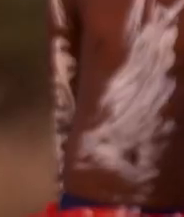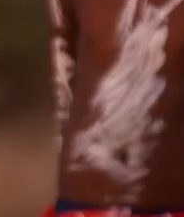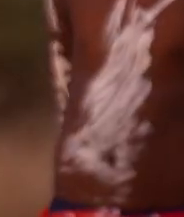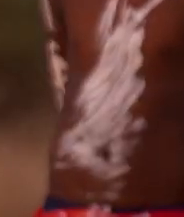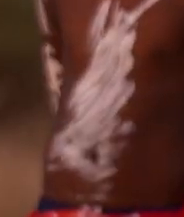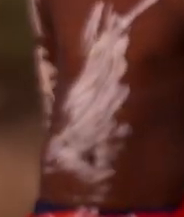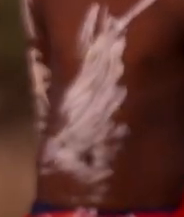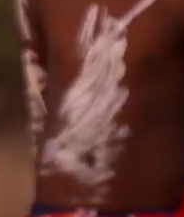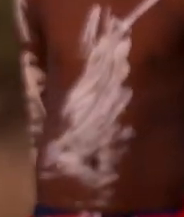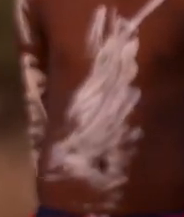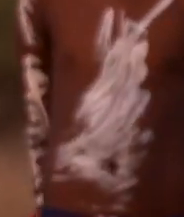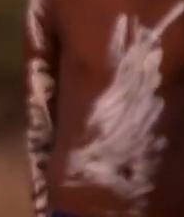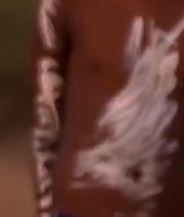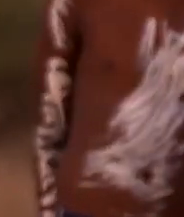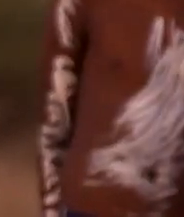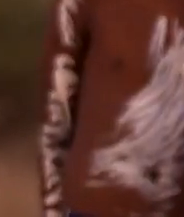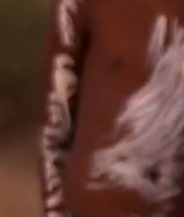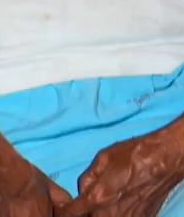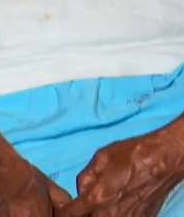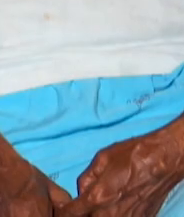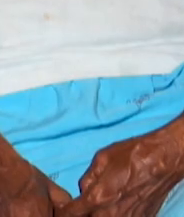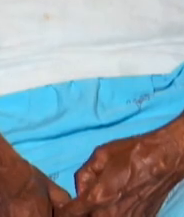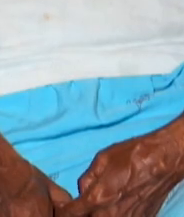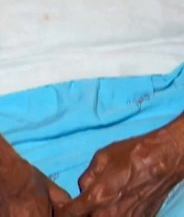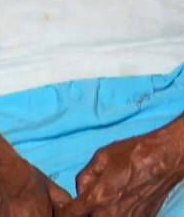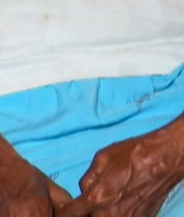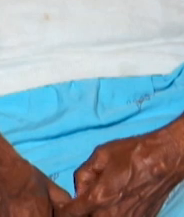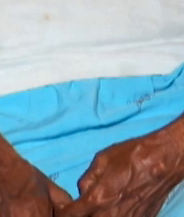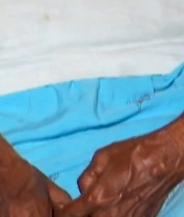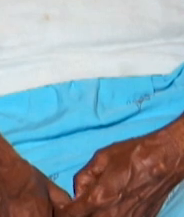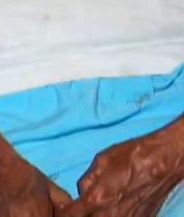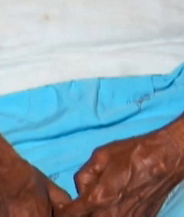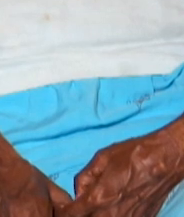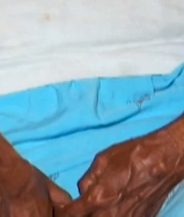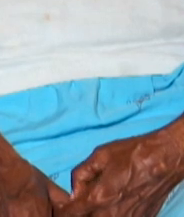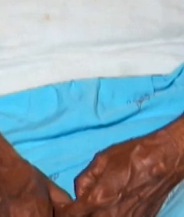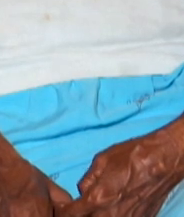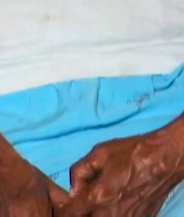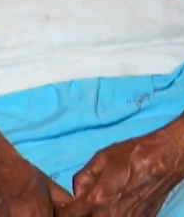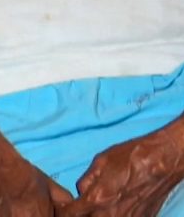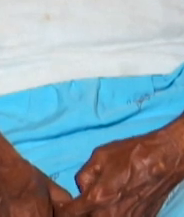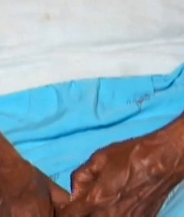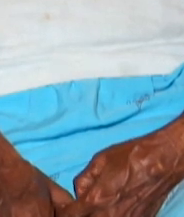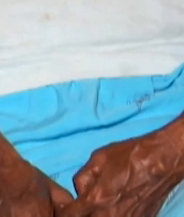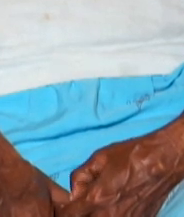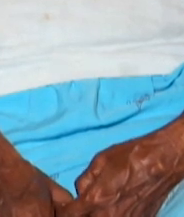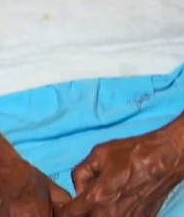Somebody come and tell me. "Oh, you gotta go back to your aunt. I want you to go back to gallery."